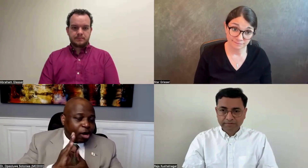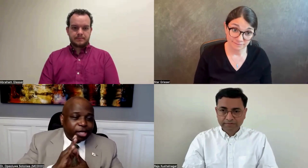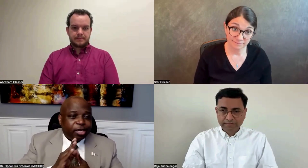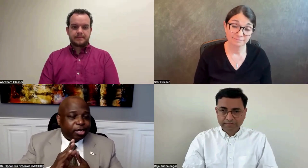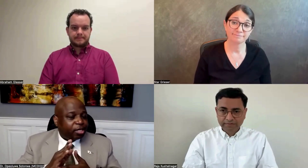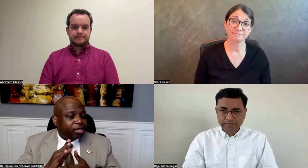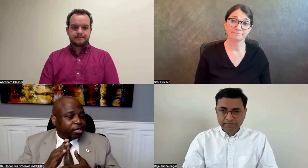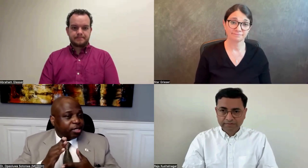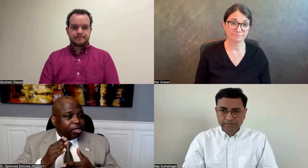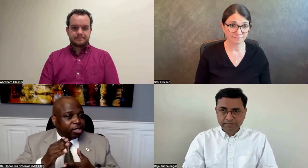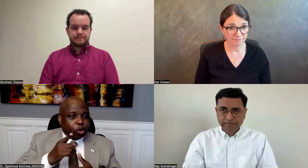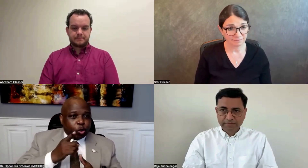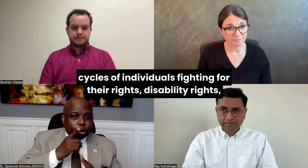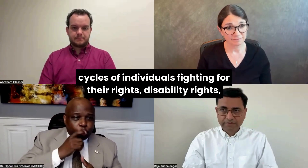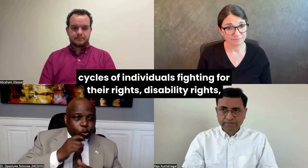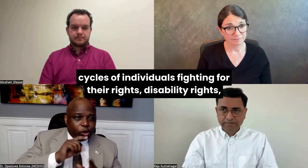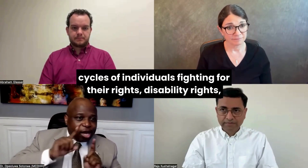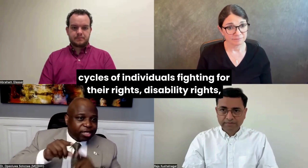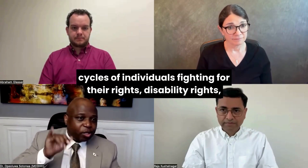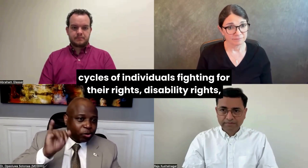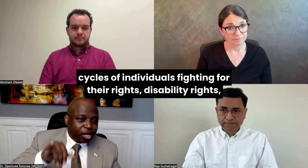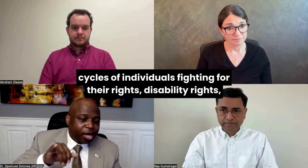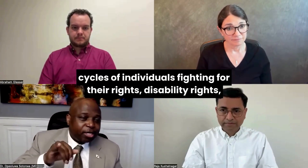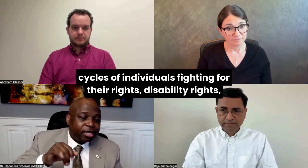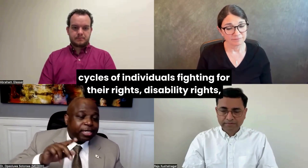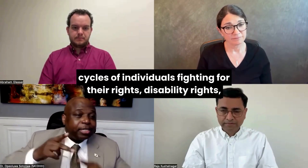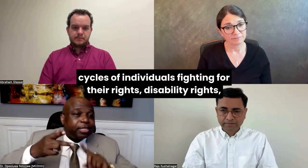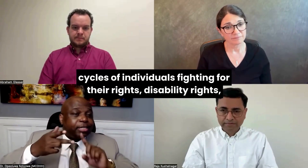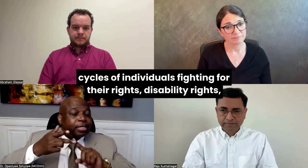cycles of individuals fighting for their rights, disability rights,